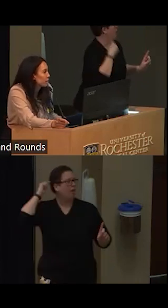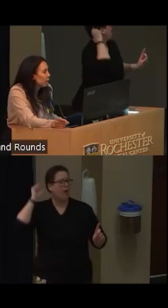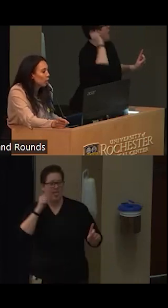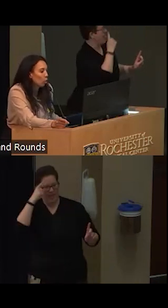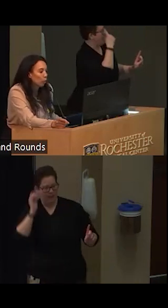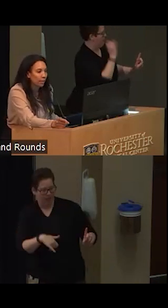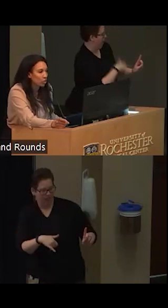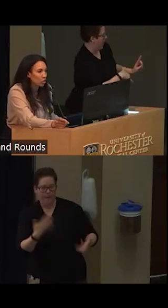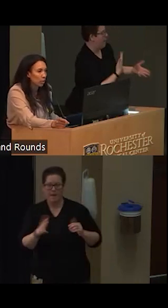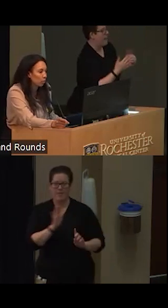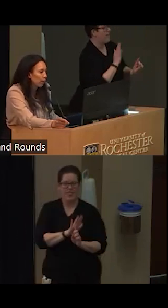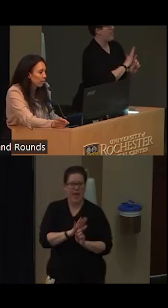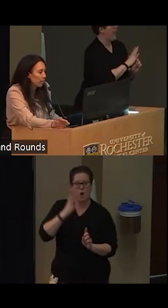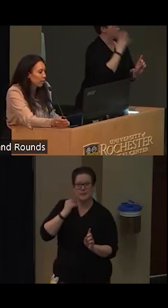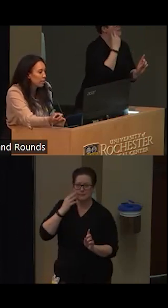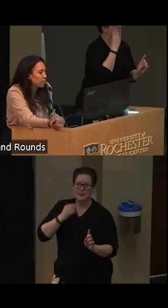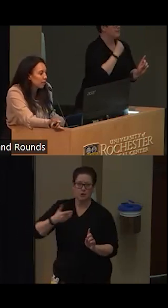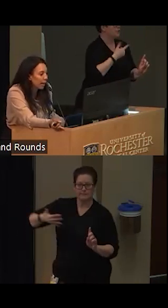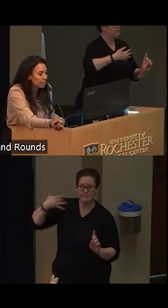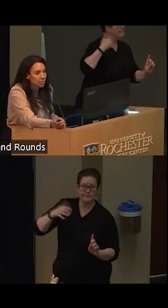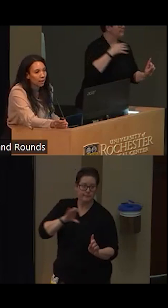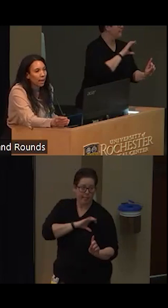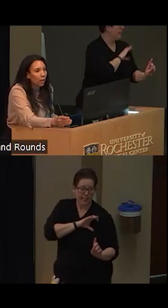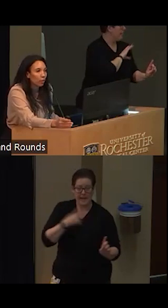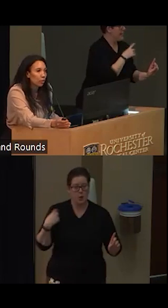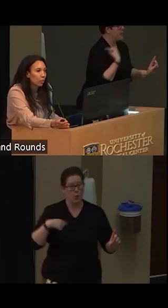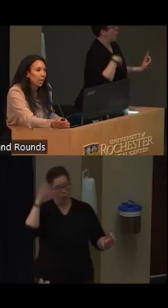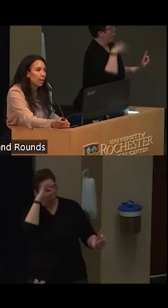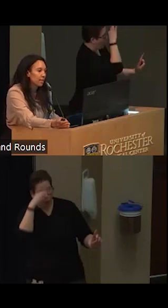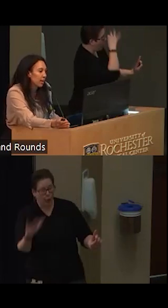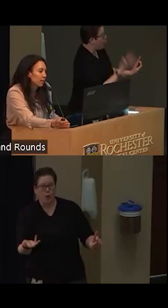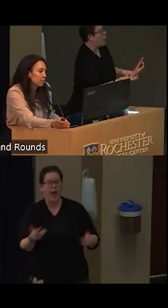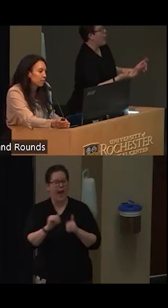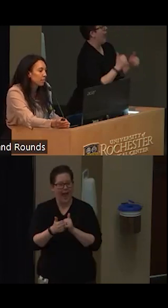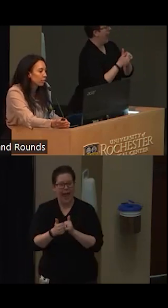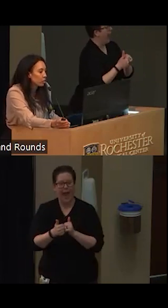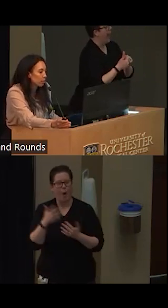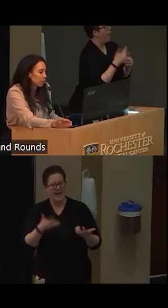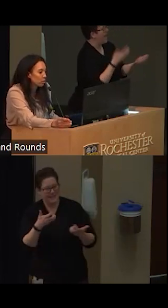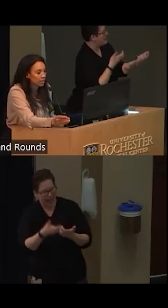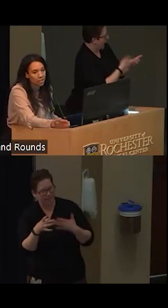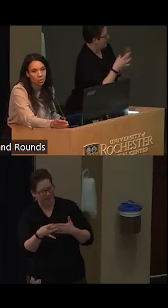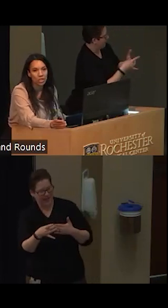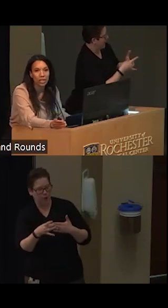or relationship with DPS how could you apply the Adaptive leadership approach in this situation